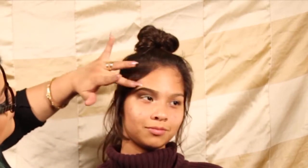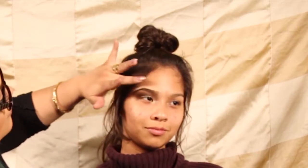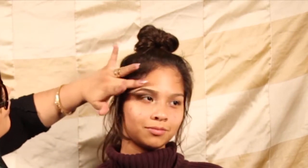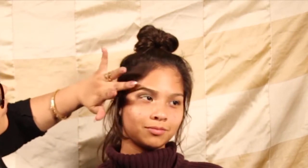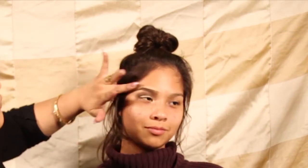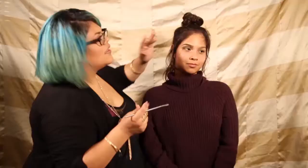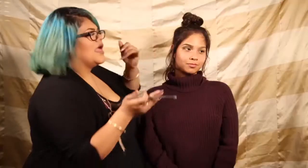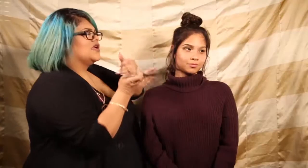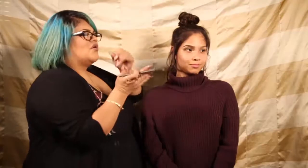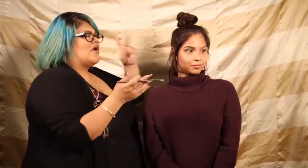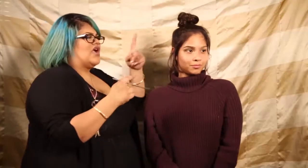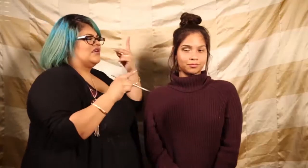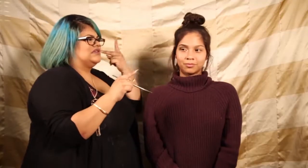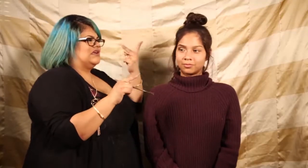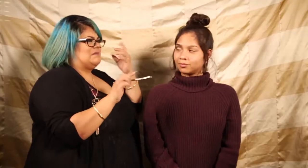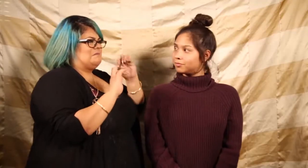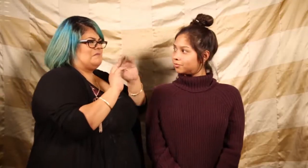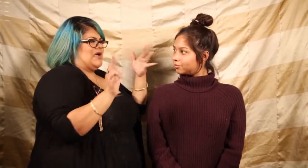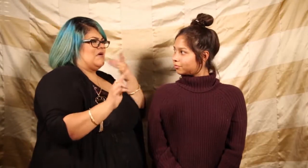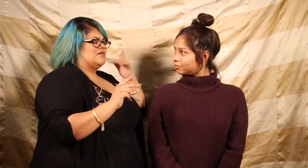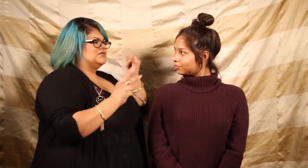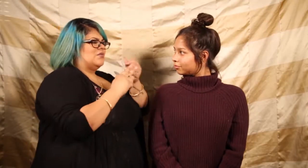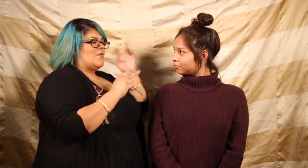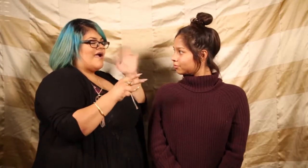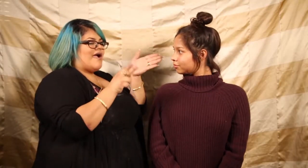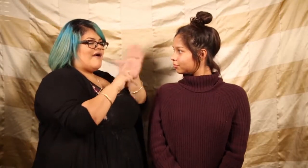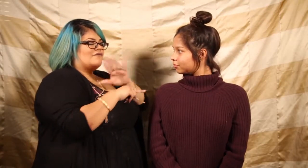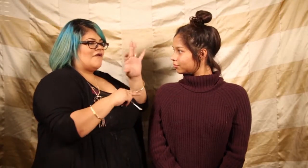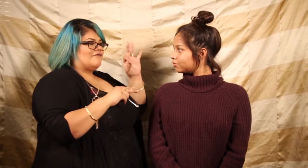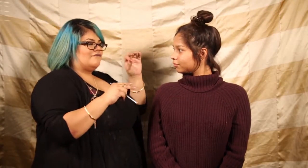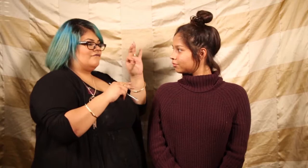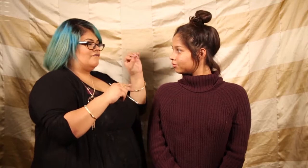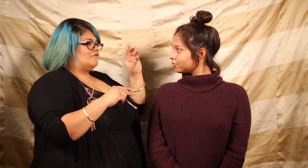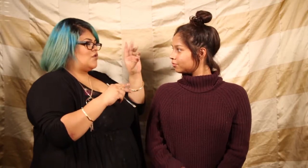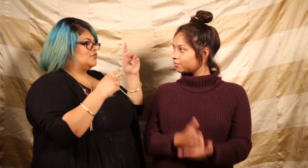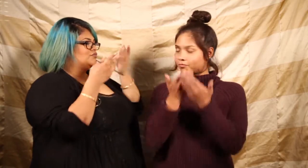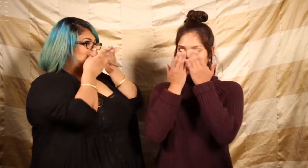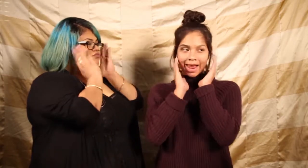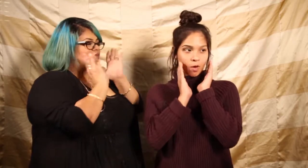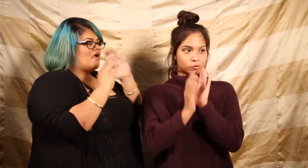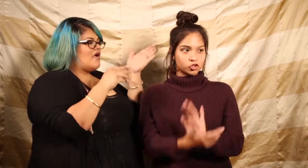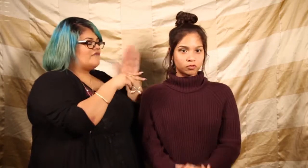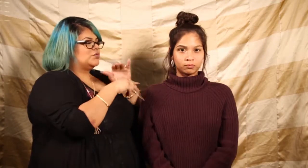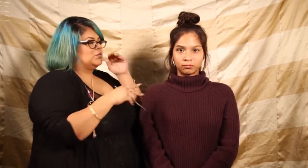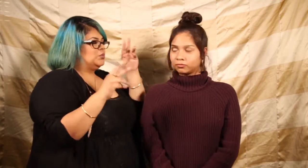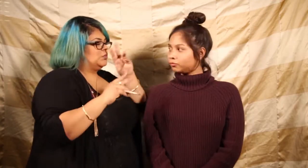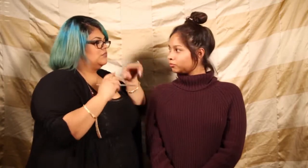its okay if you notice brightness color on her skin.. it will cover with foundation.. dont worry about it..